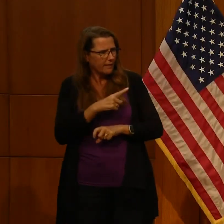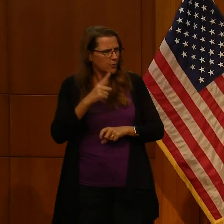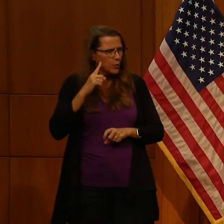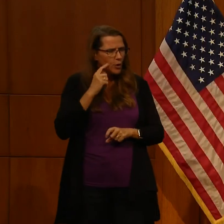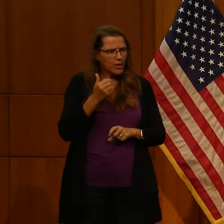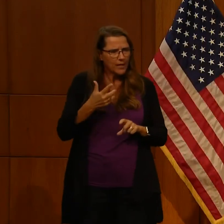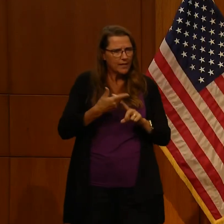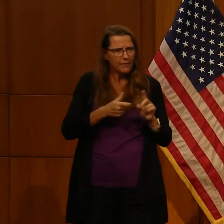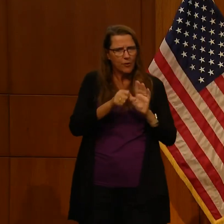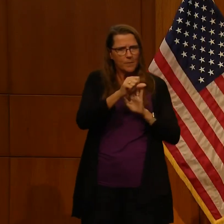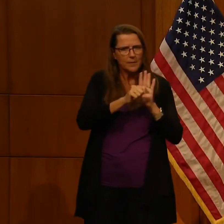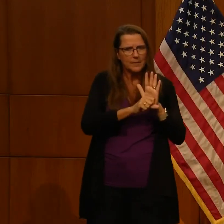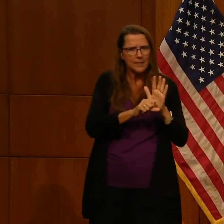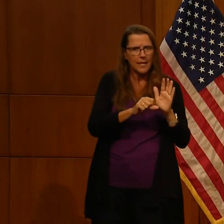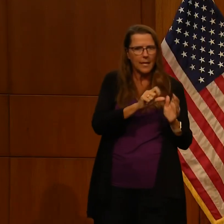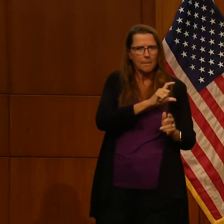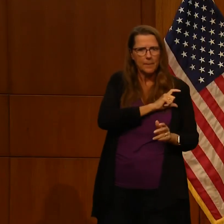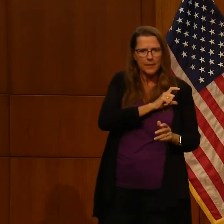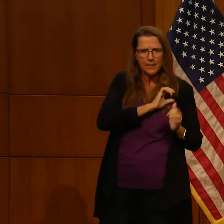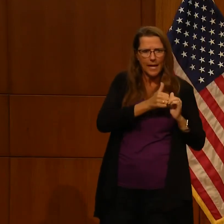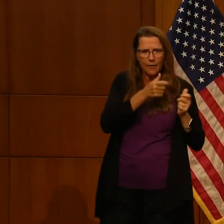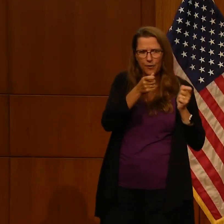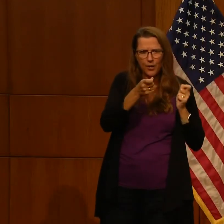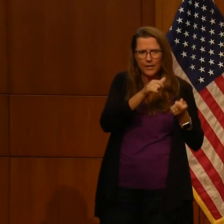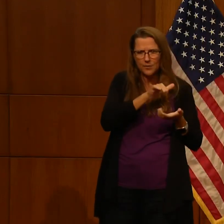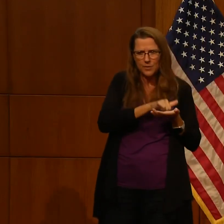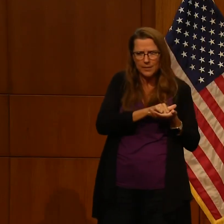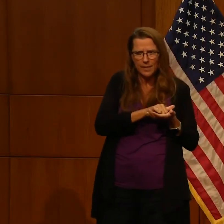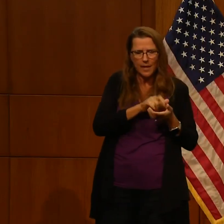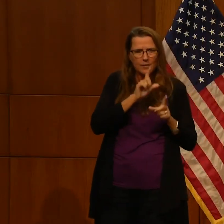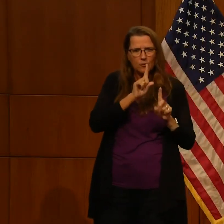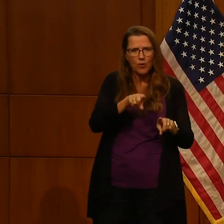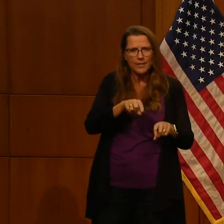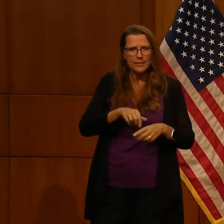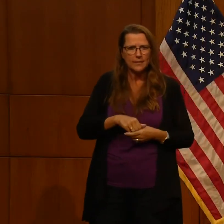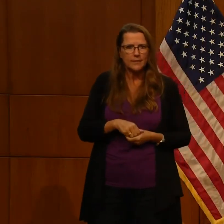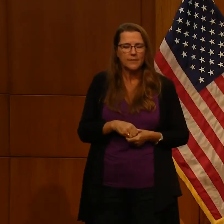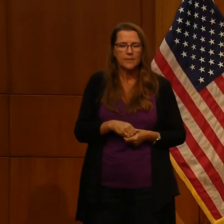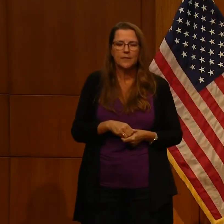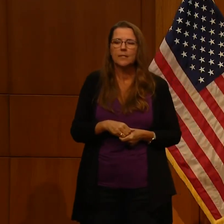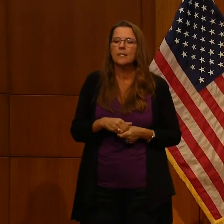OF NEGATIVE COVID TEST. HAD YOU HEARD ANYTHING FROM THE STATE